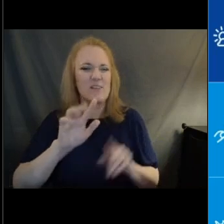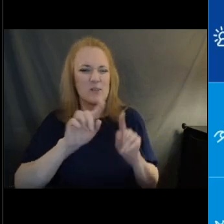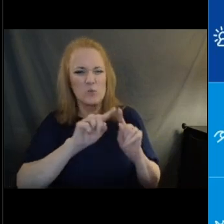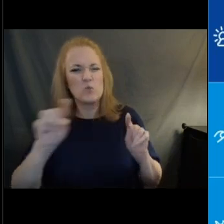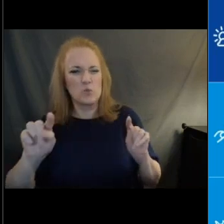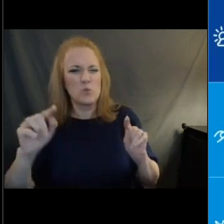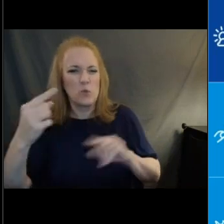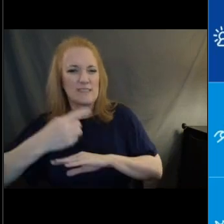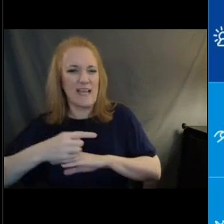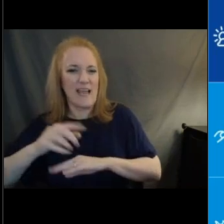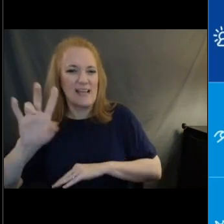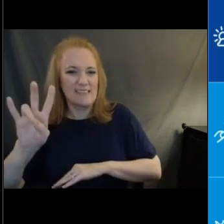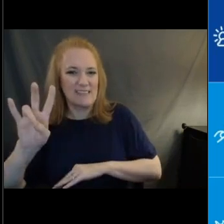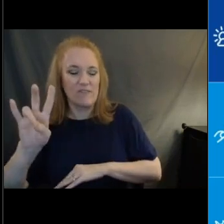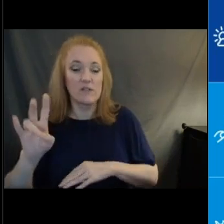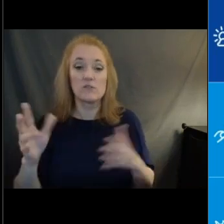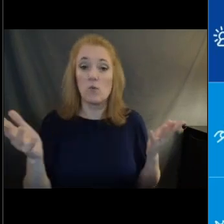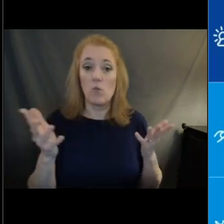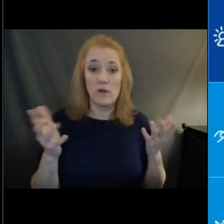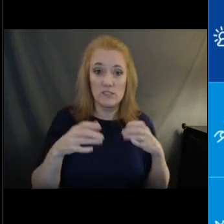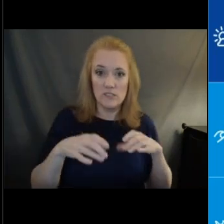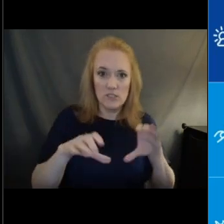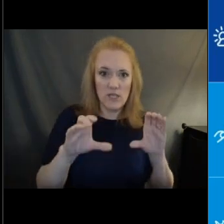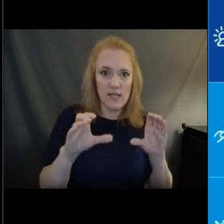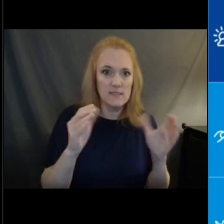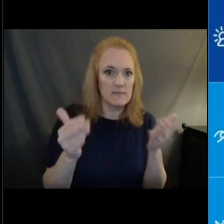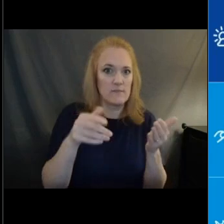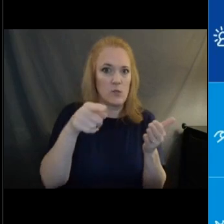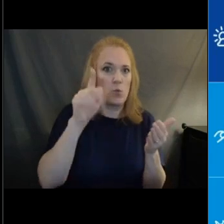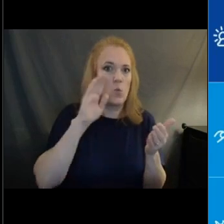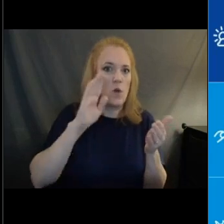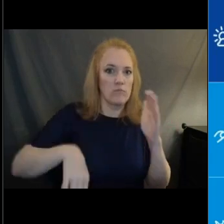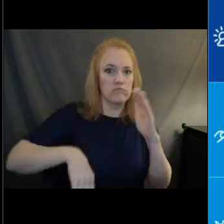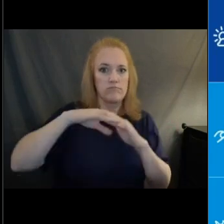what's the probability that you might meet a certain threshold. We know that obviously parts of